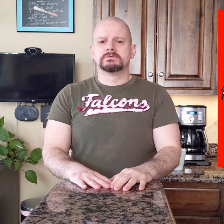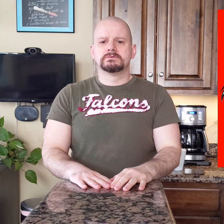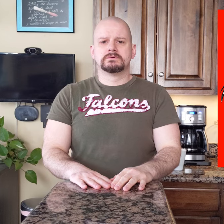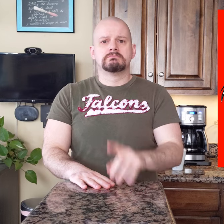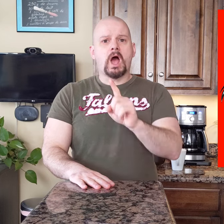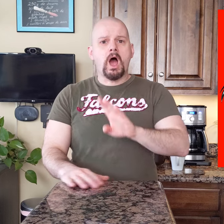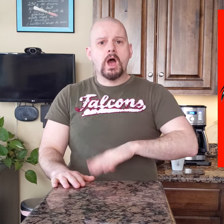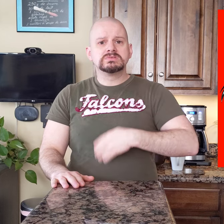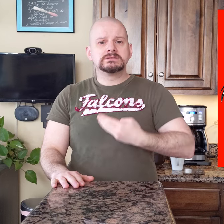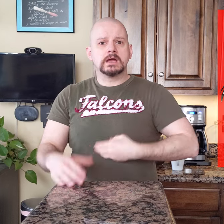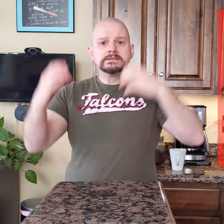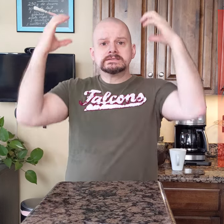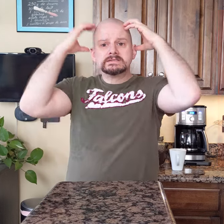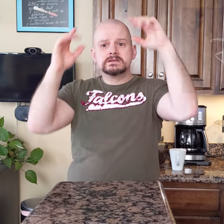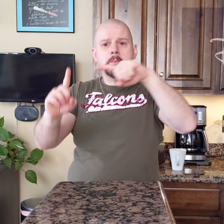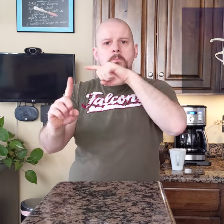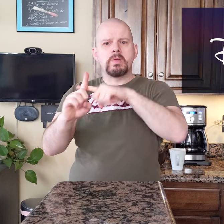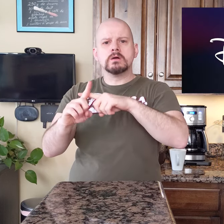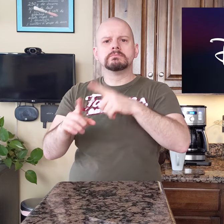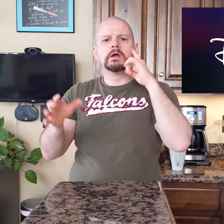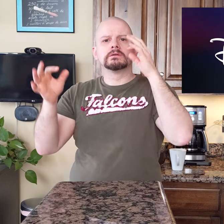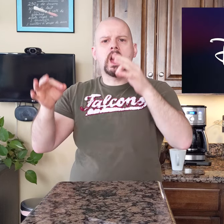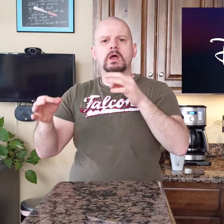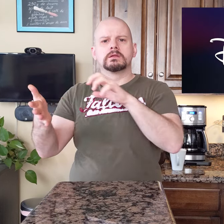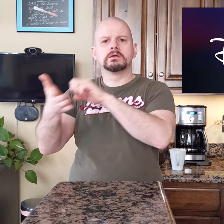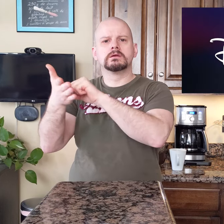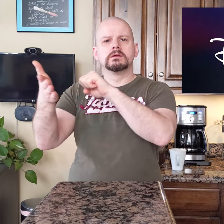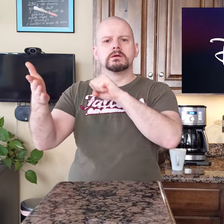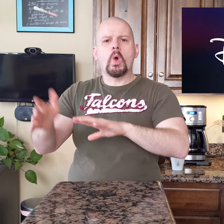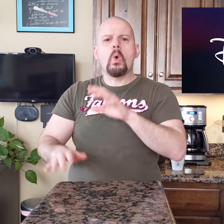You're upset that Disney Plus decided to take